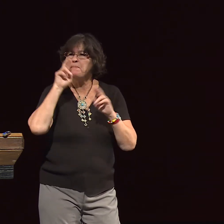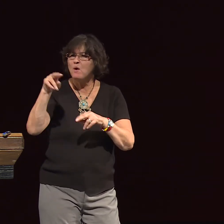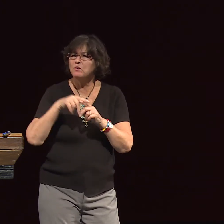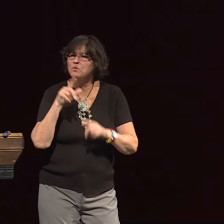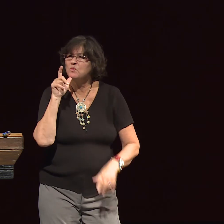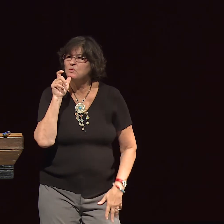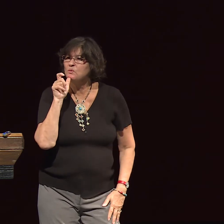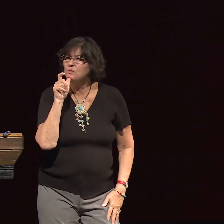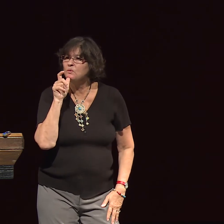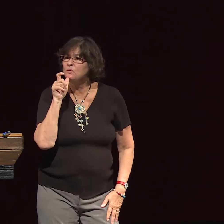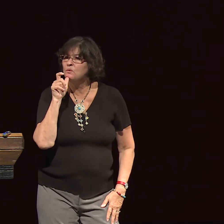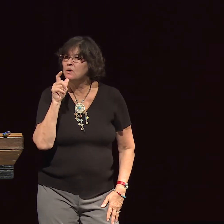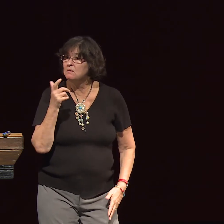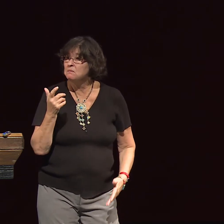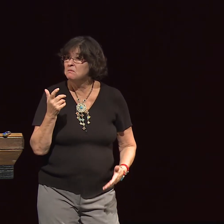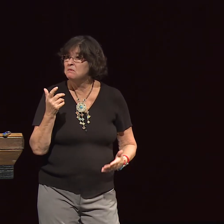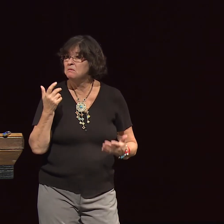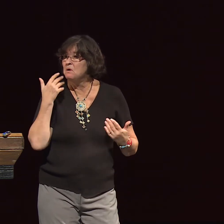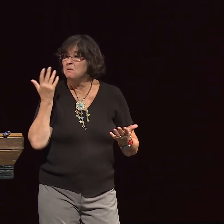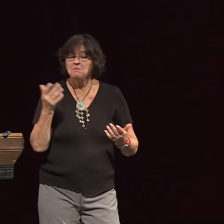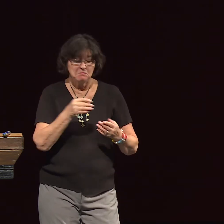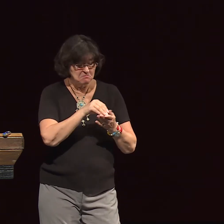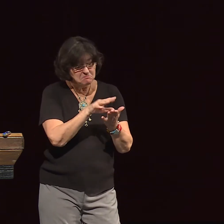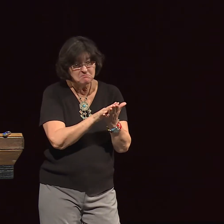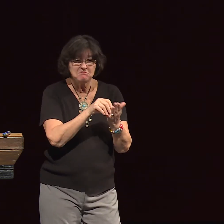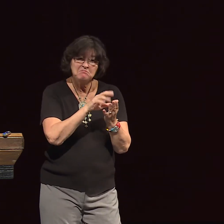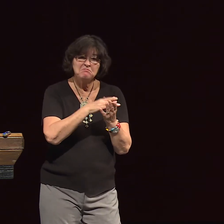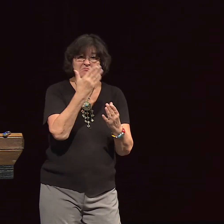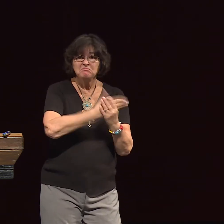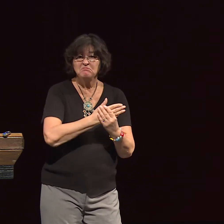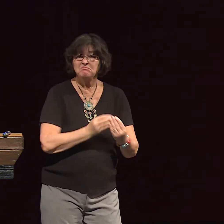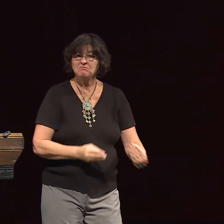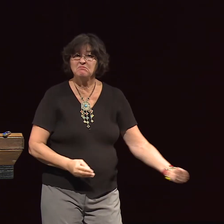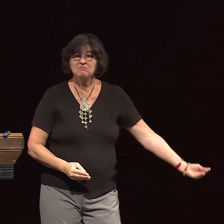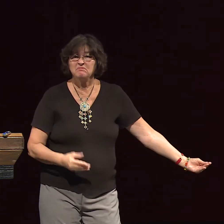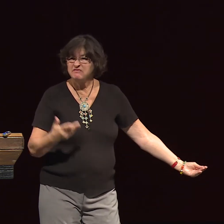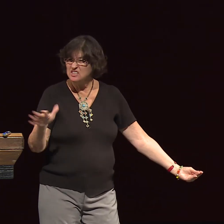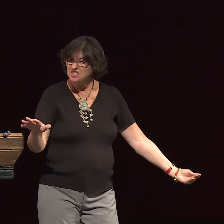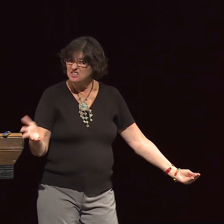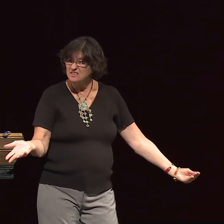And once these assessments of the children happen, who do...who gets the information?